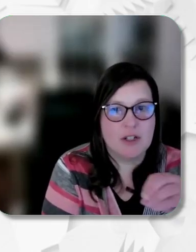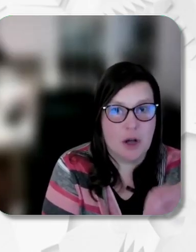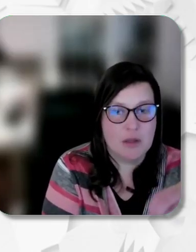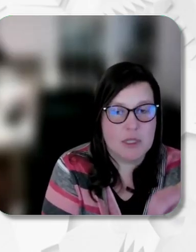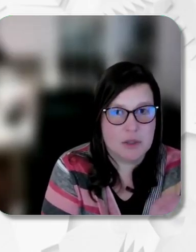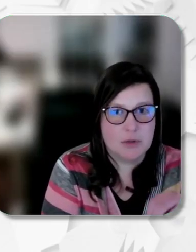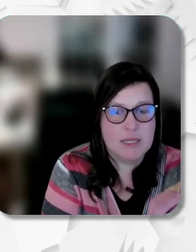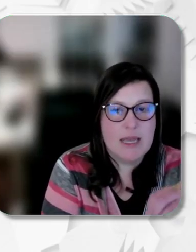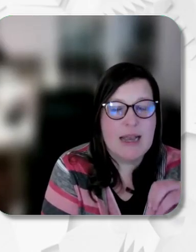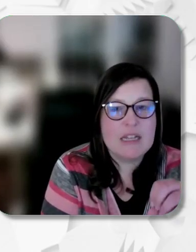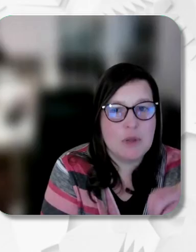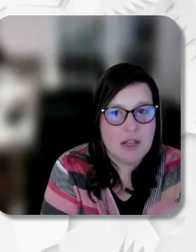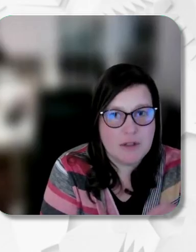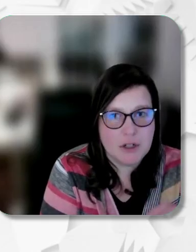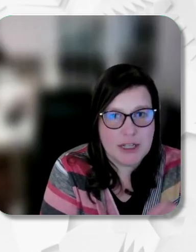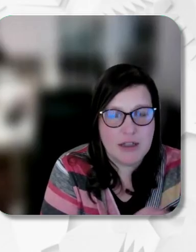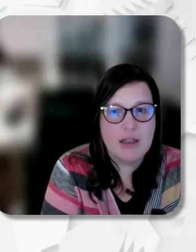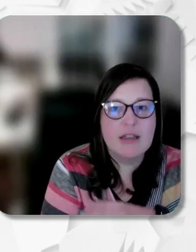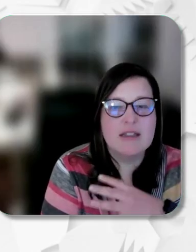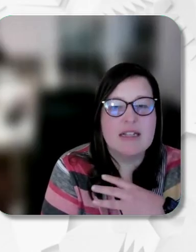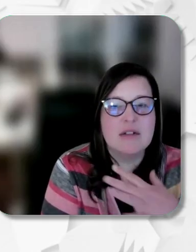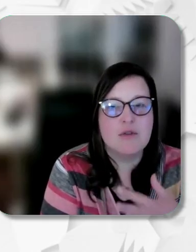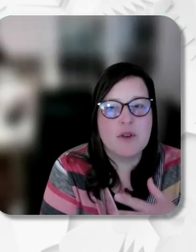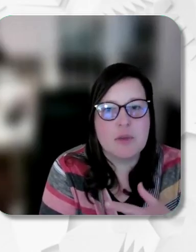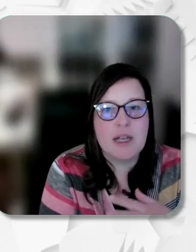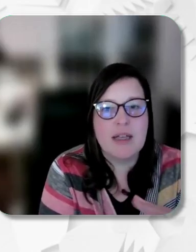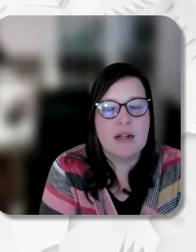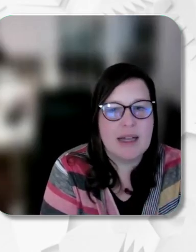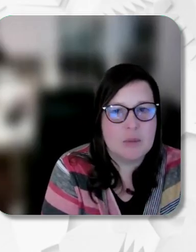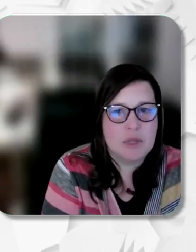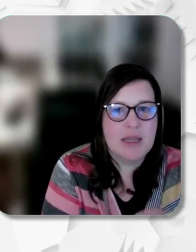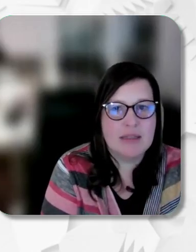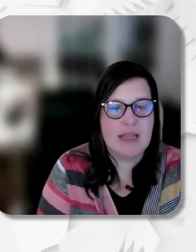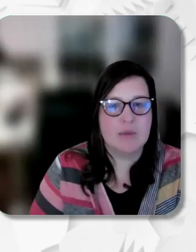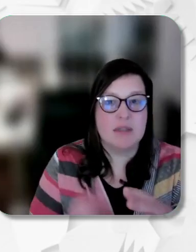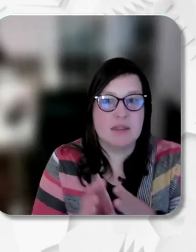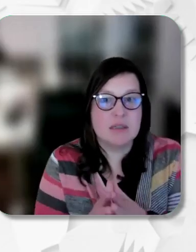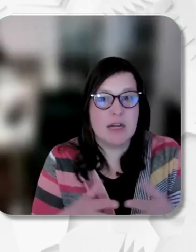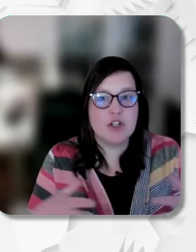in all that we do and that playful learning this idea of free play guided play games the spectrum